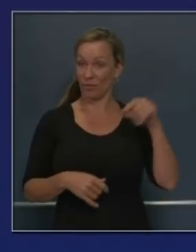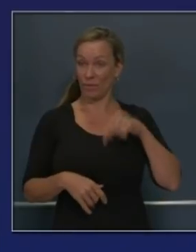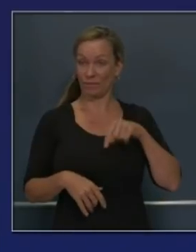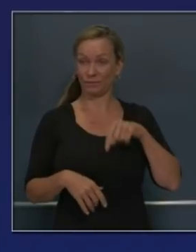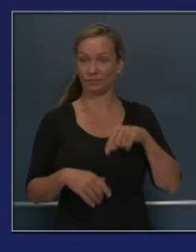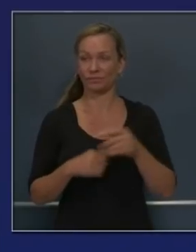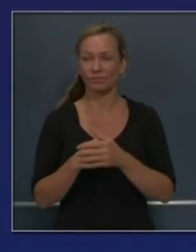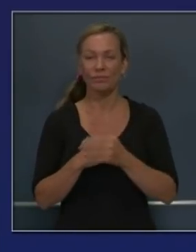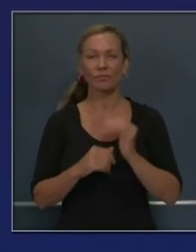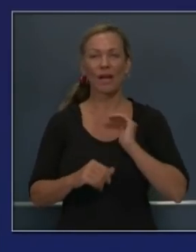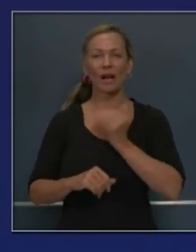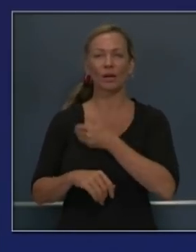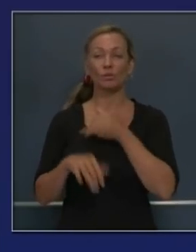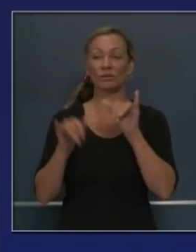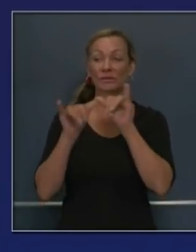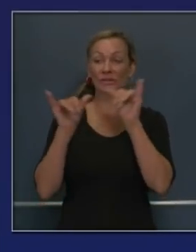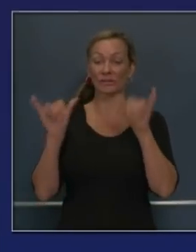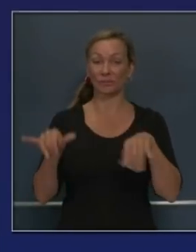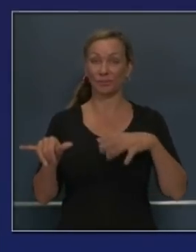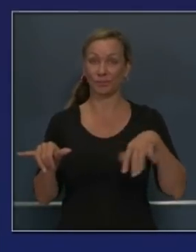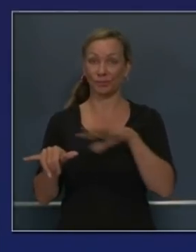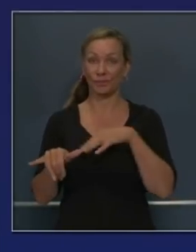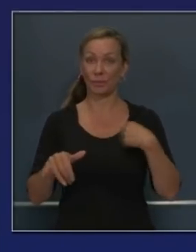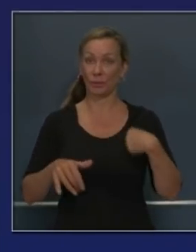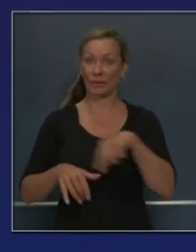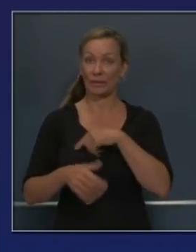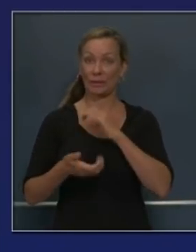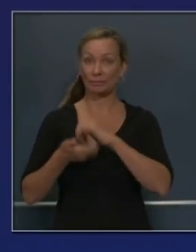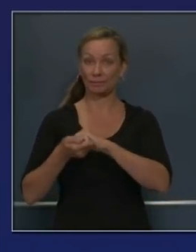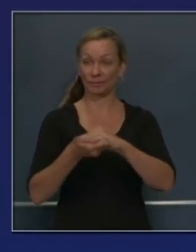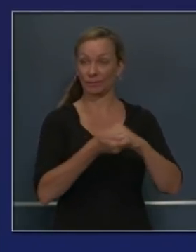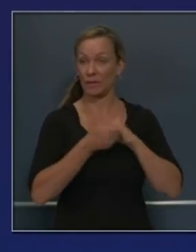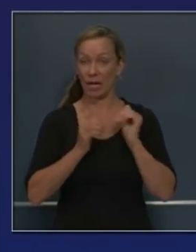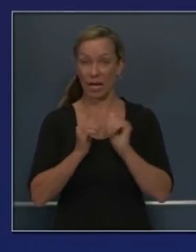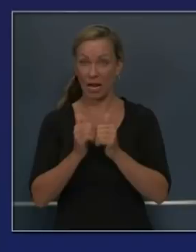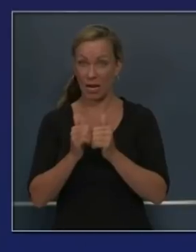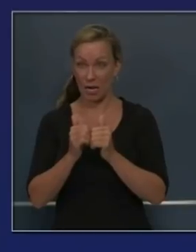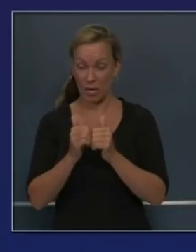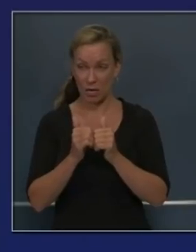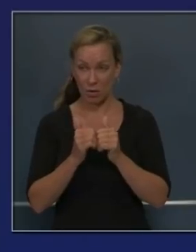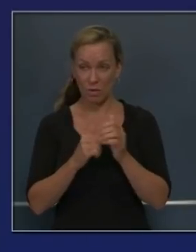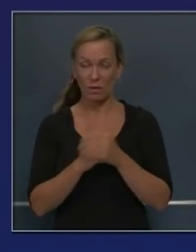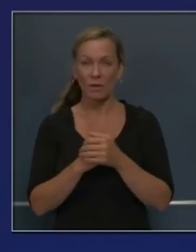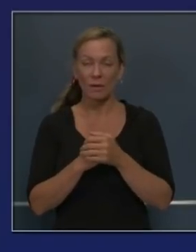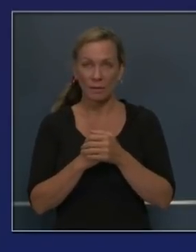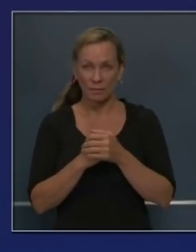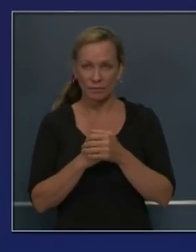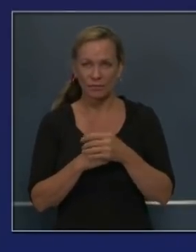WELL AS DIRECT AID TO INDIVIDUALS AND NOT JUST DIRECT ACCESS TO THE STATE OF CALIFORNIA AND ITS MUTUAL AID